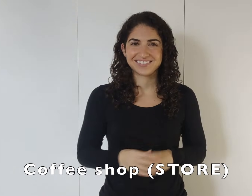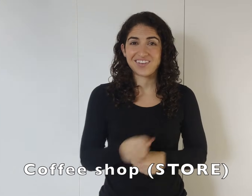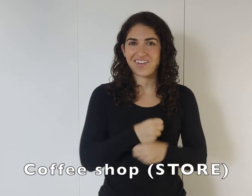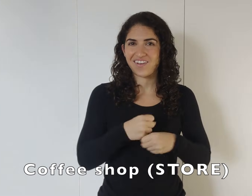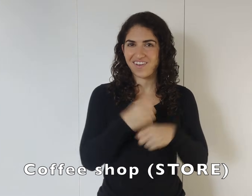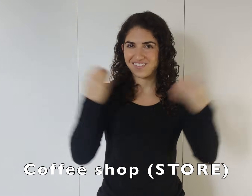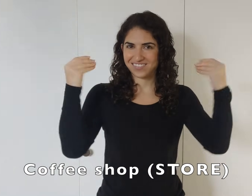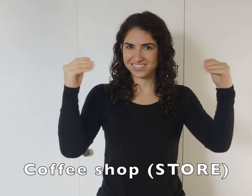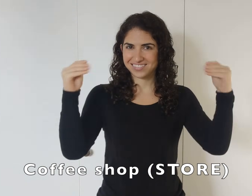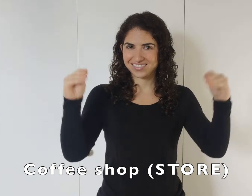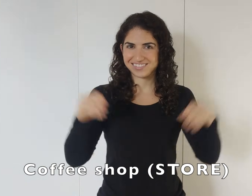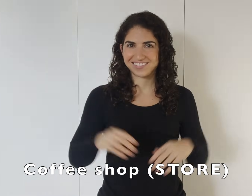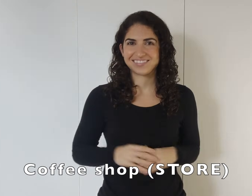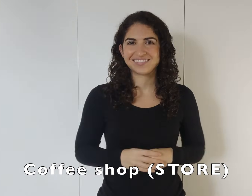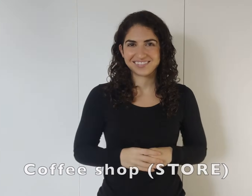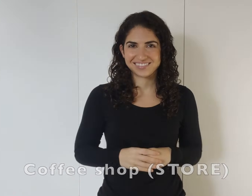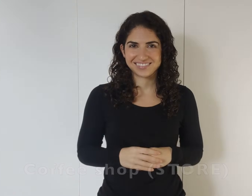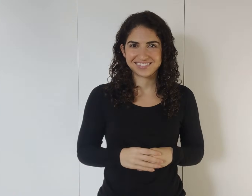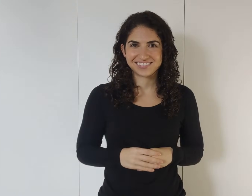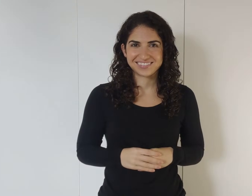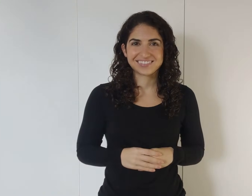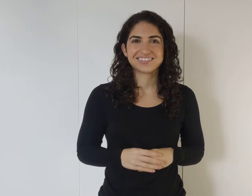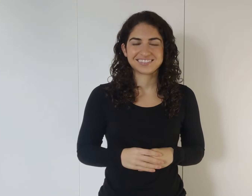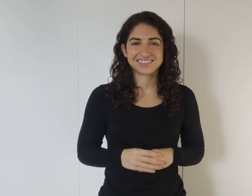"Coffee shop".